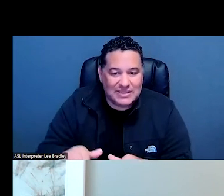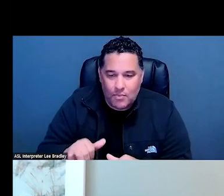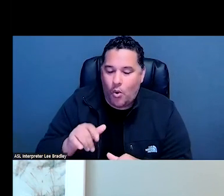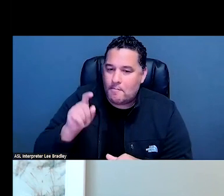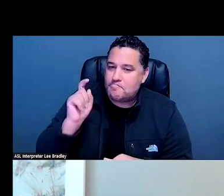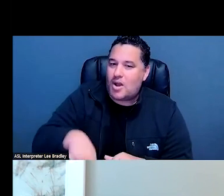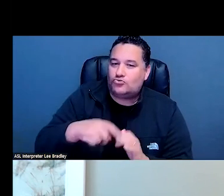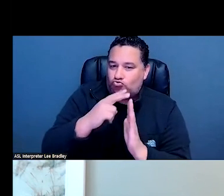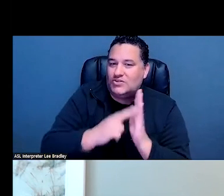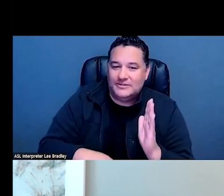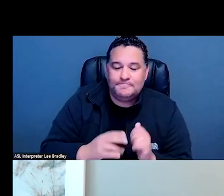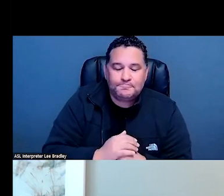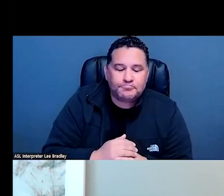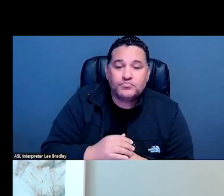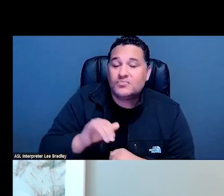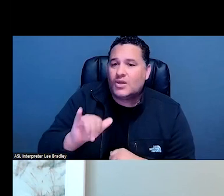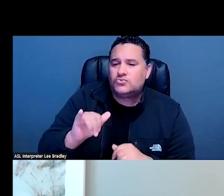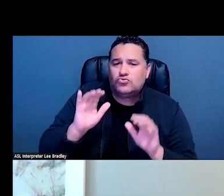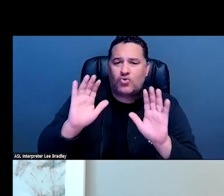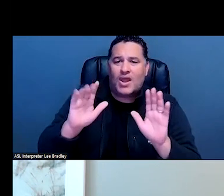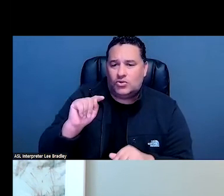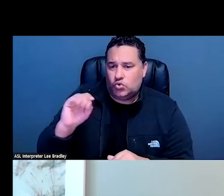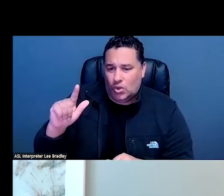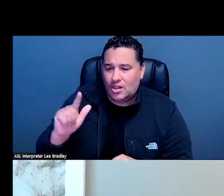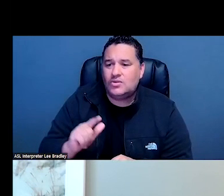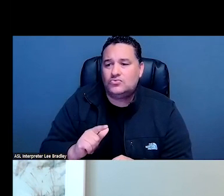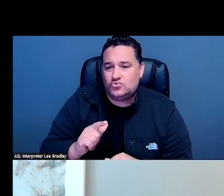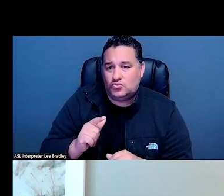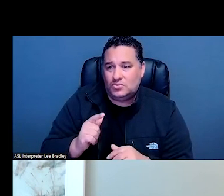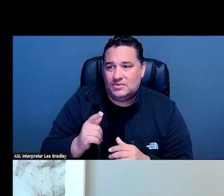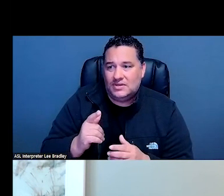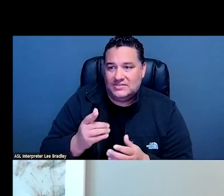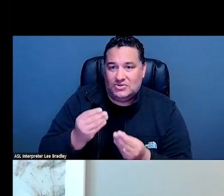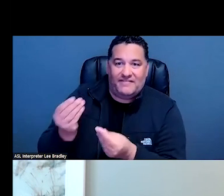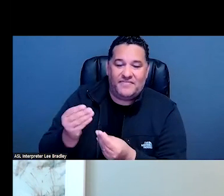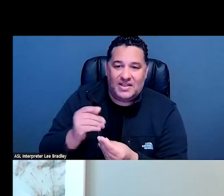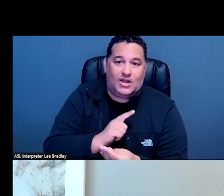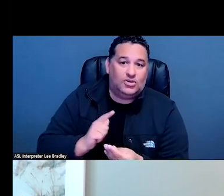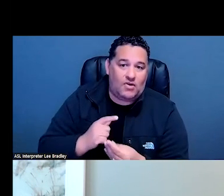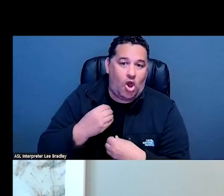88, AND HAVE MADE IT AVAILABLE THROUGH THEIR SYSTEM. A MUST READ.